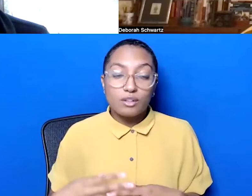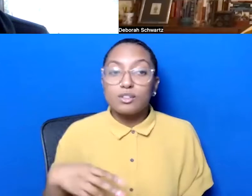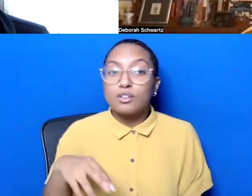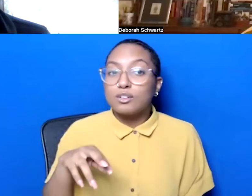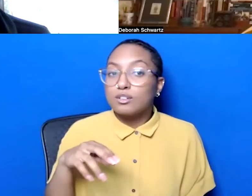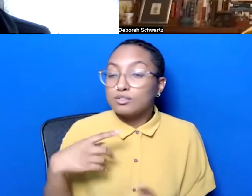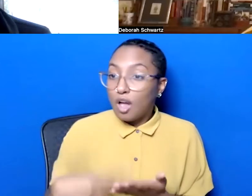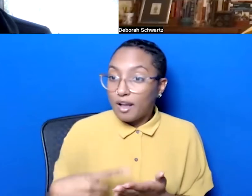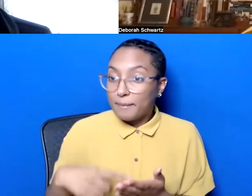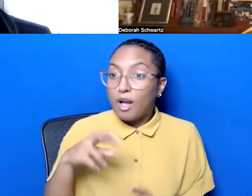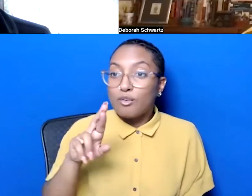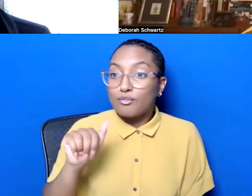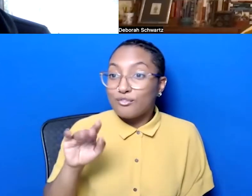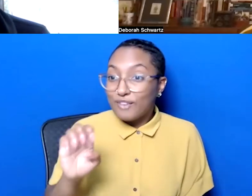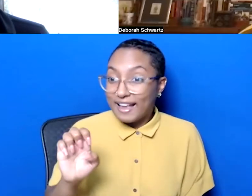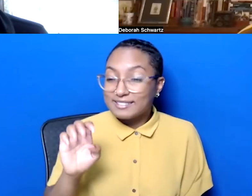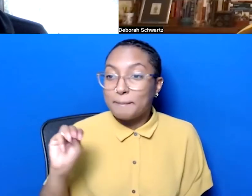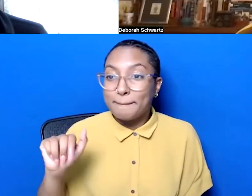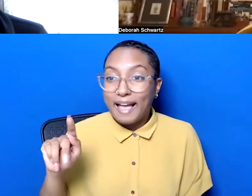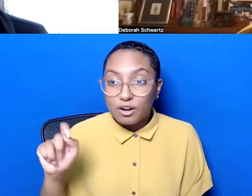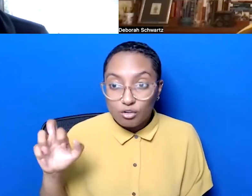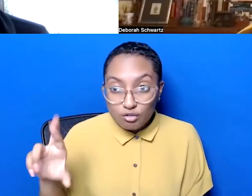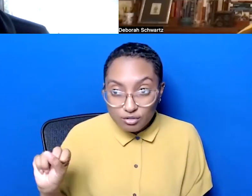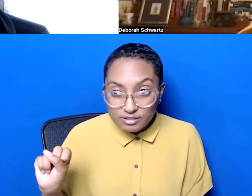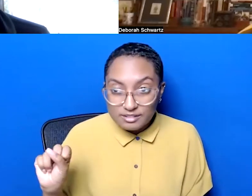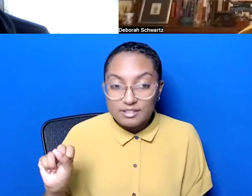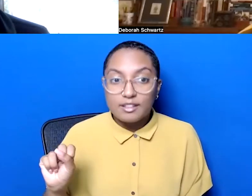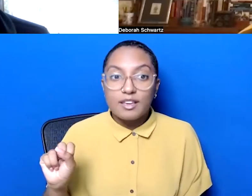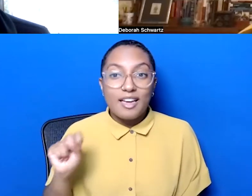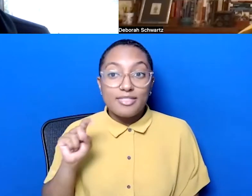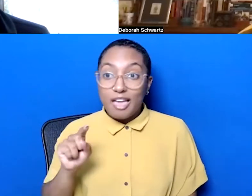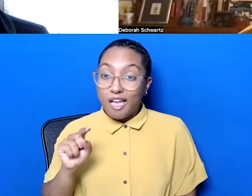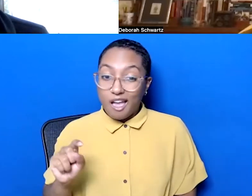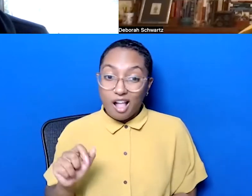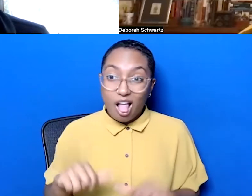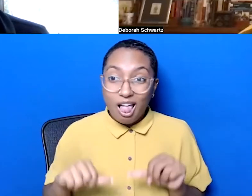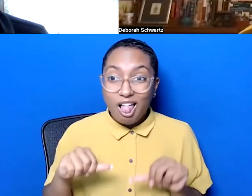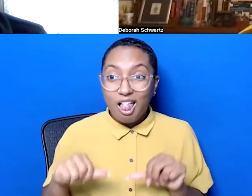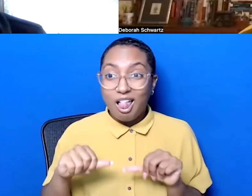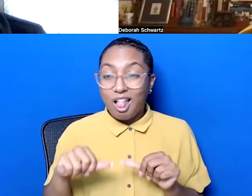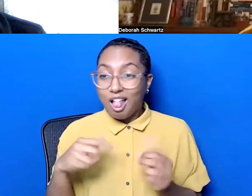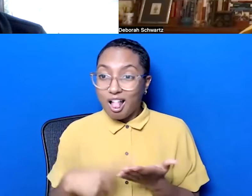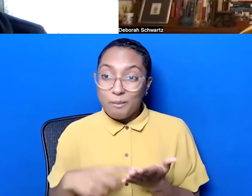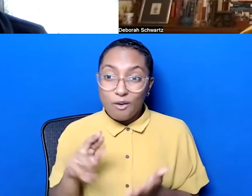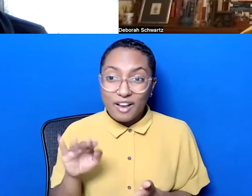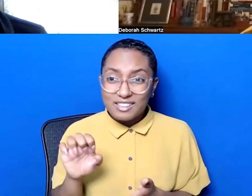talk about, about race, and the- I think what's been most fascinating is that the speakers for